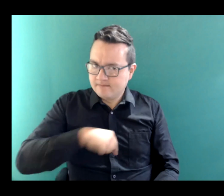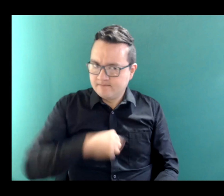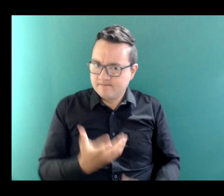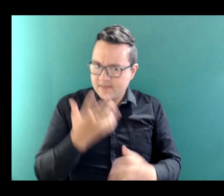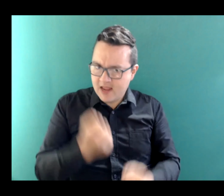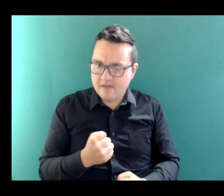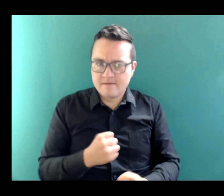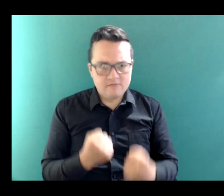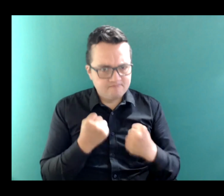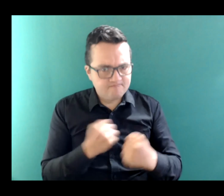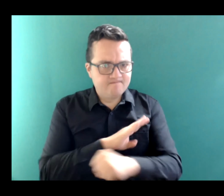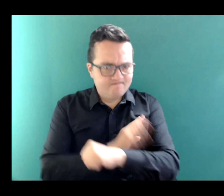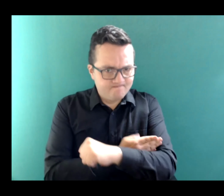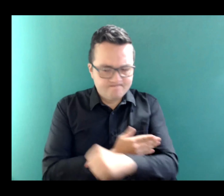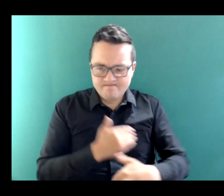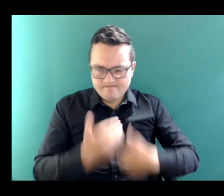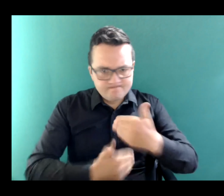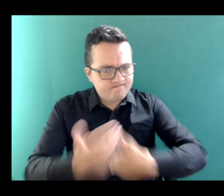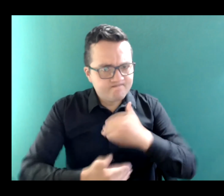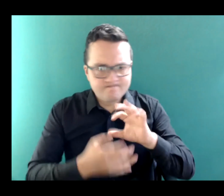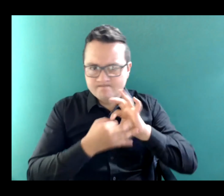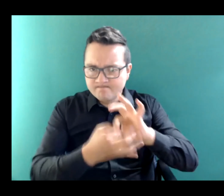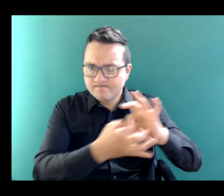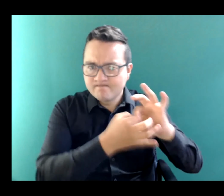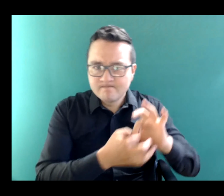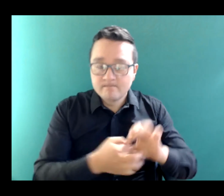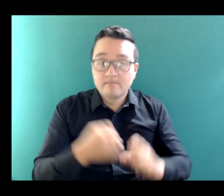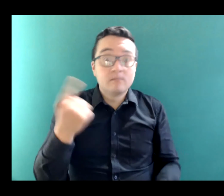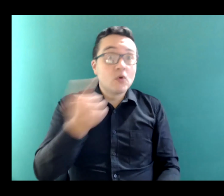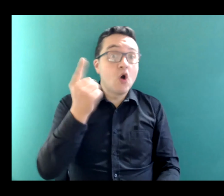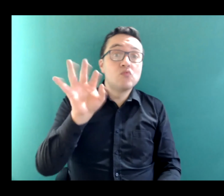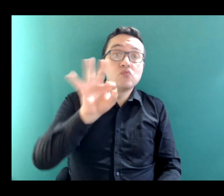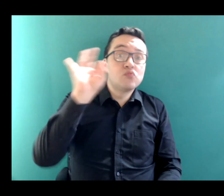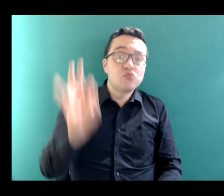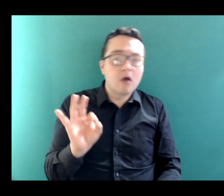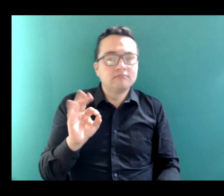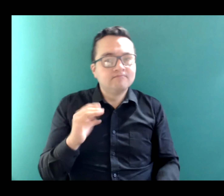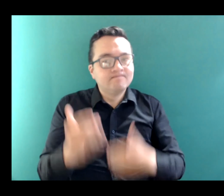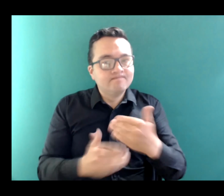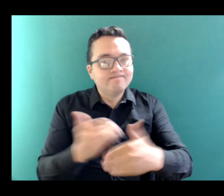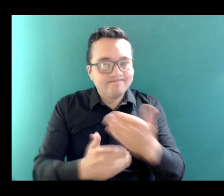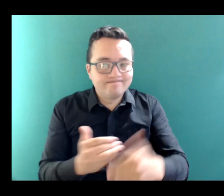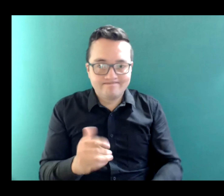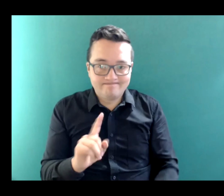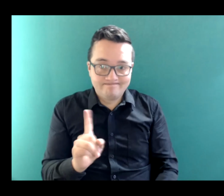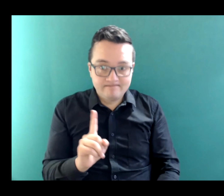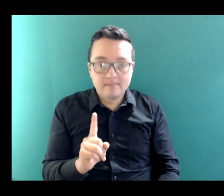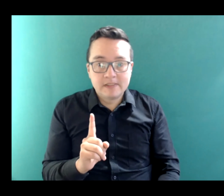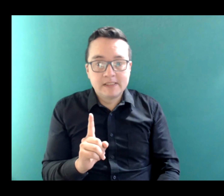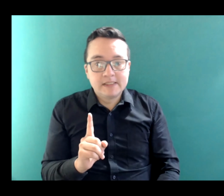Once we have that direction, it will be easy.